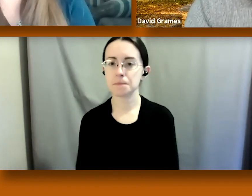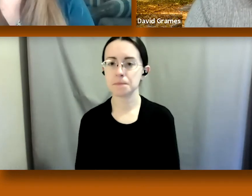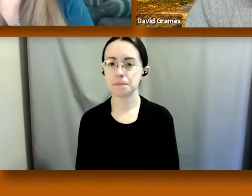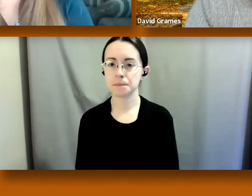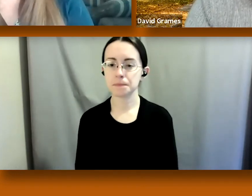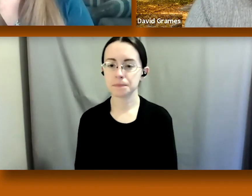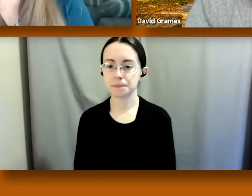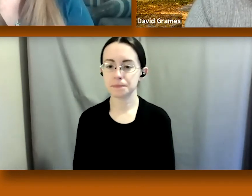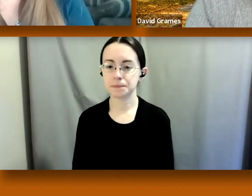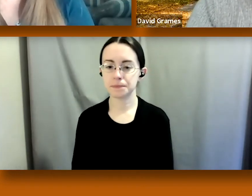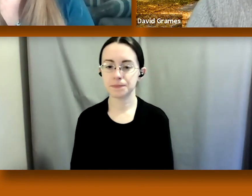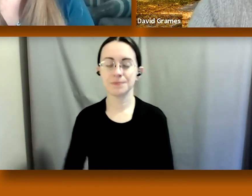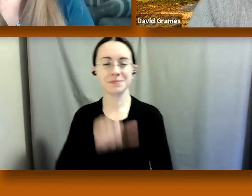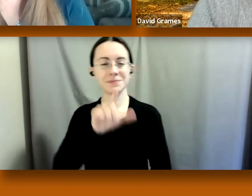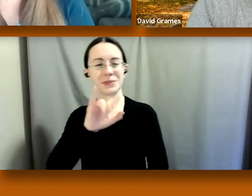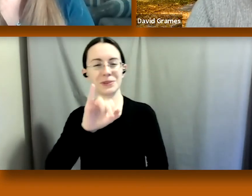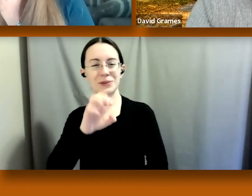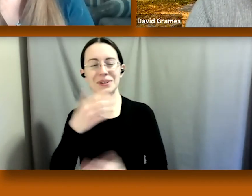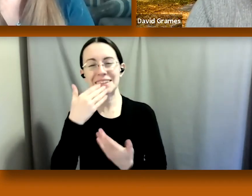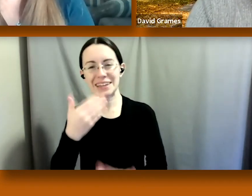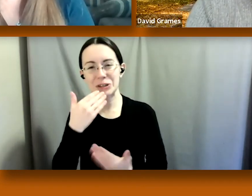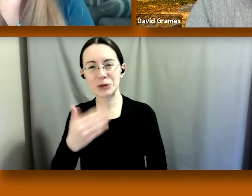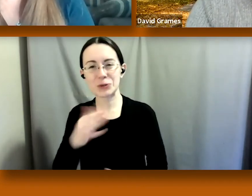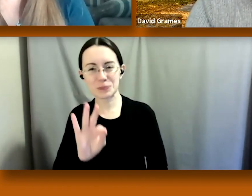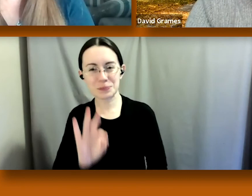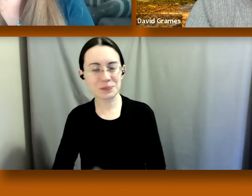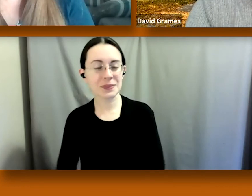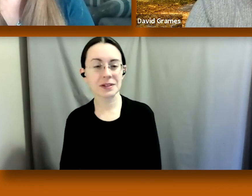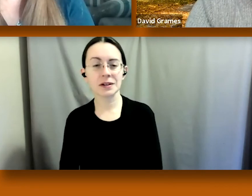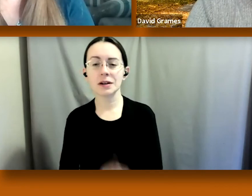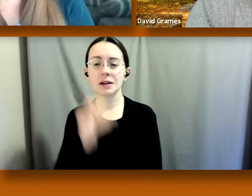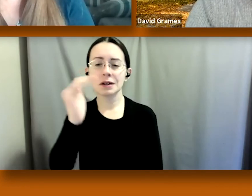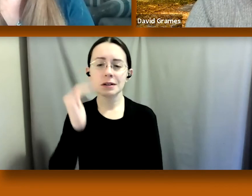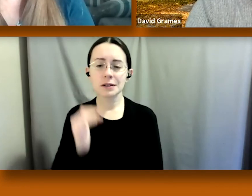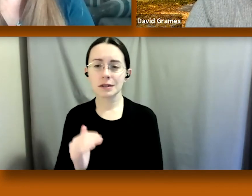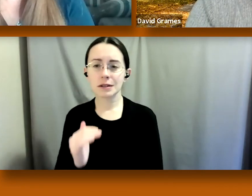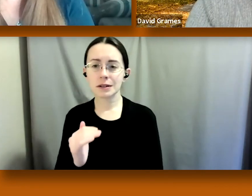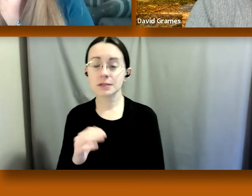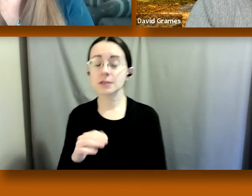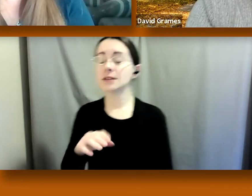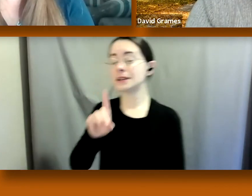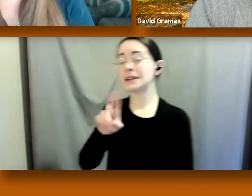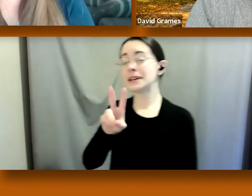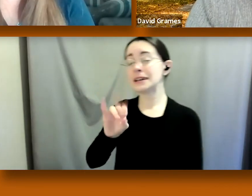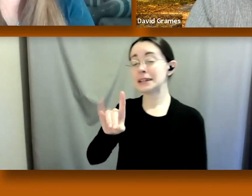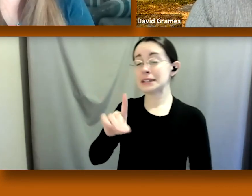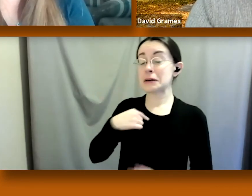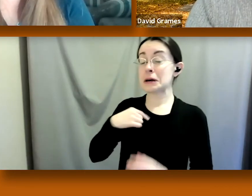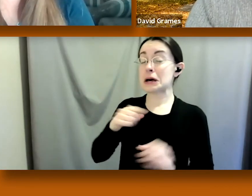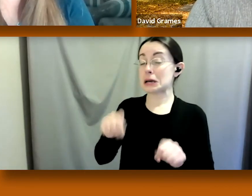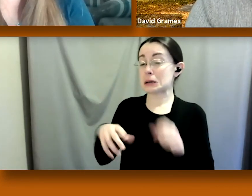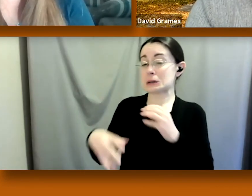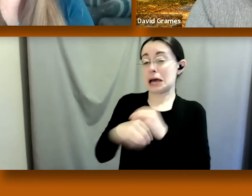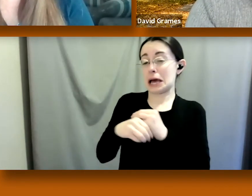Laurie: Thank you, David. David: They're...to add to that, there is a little bit more